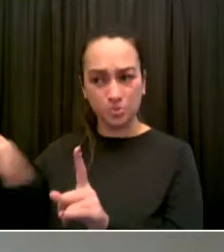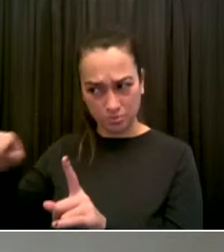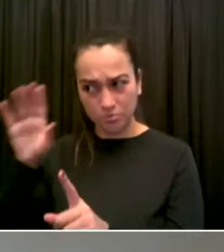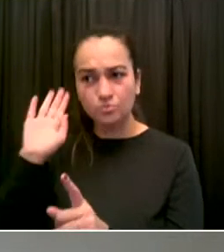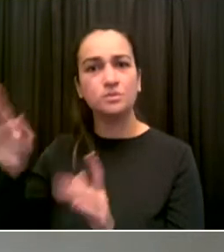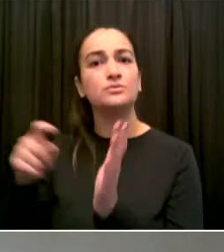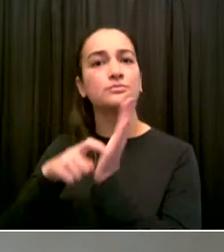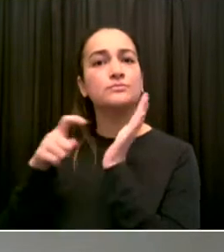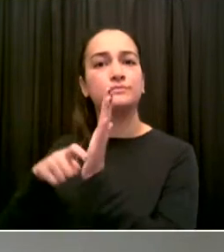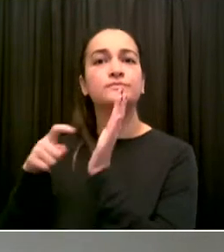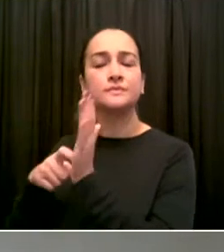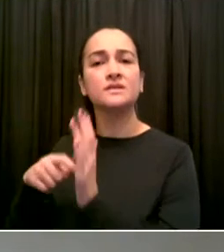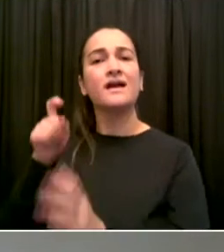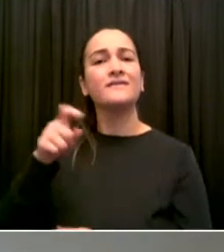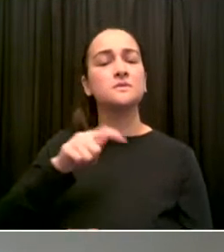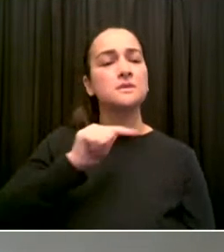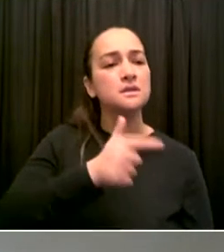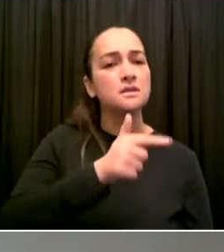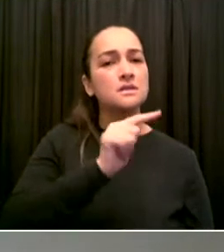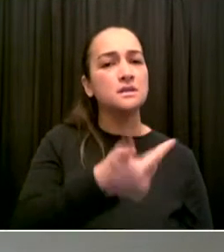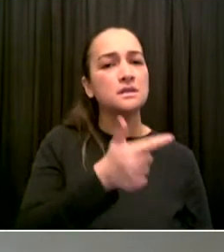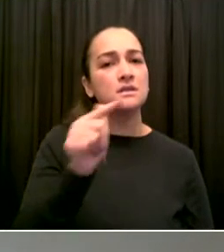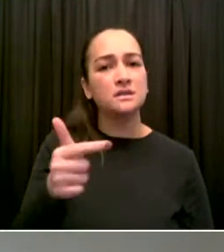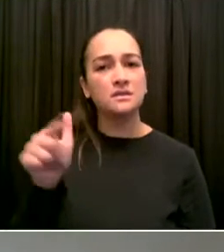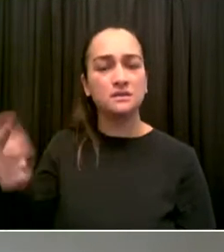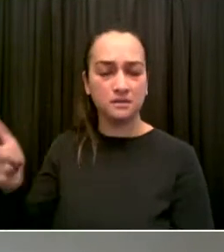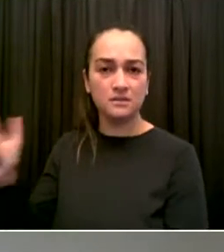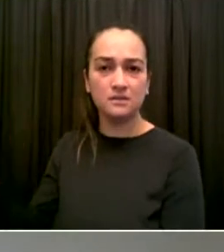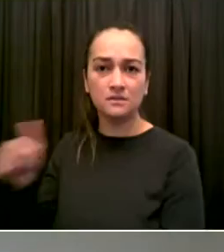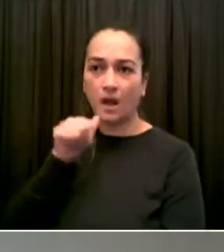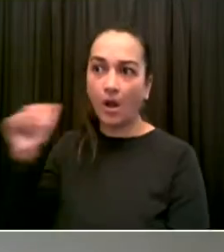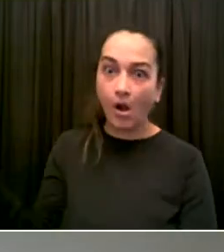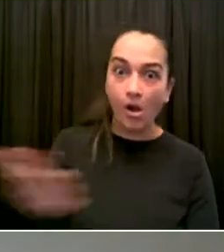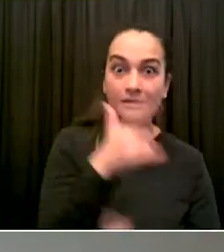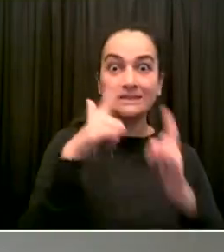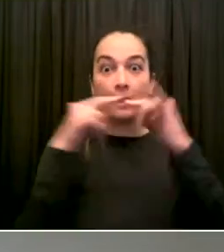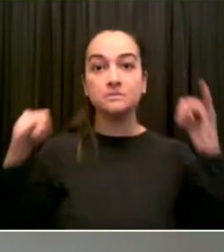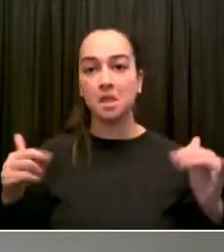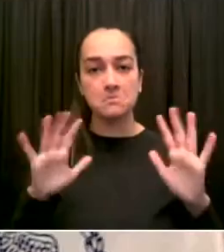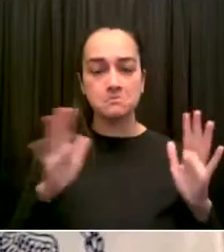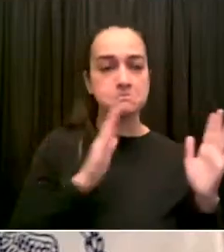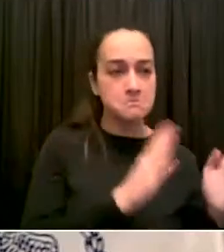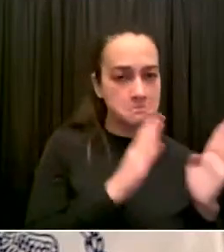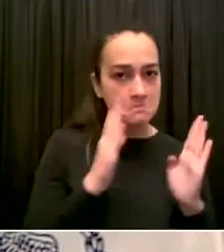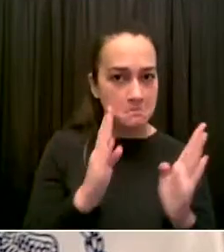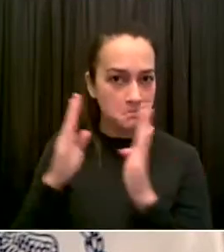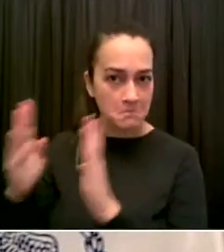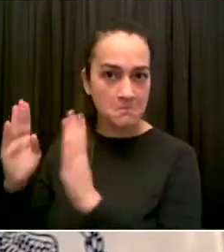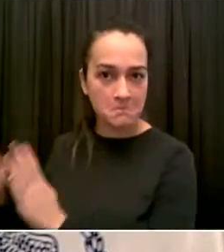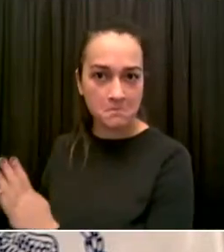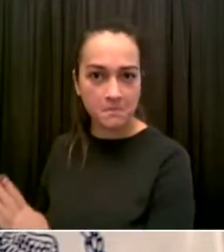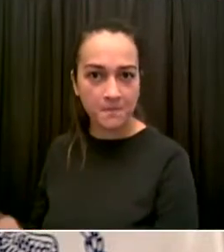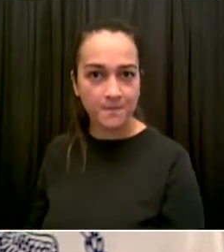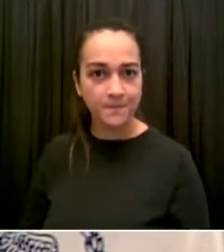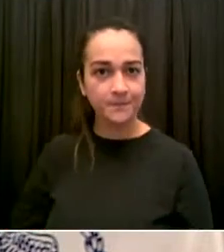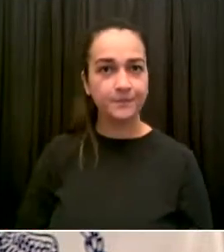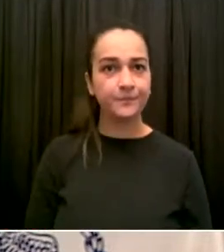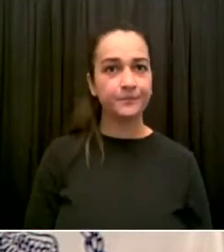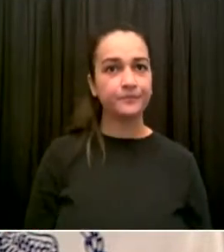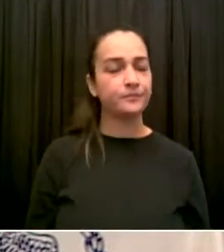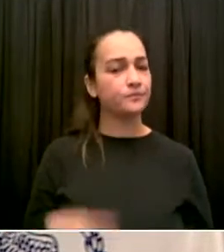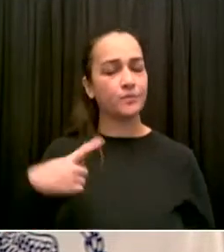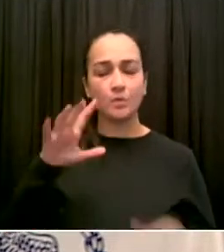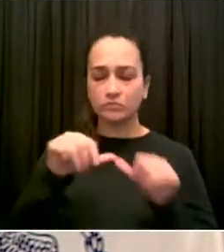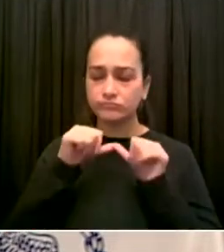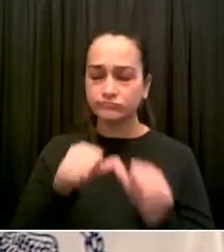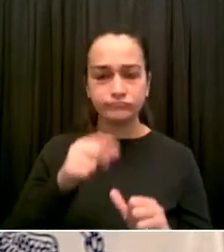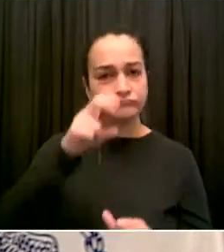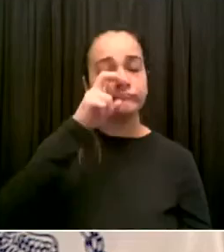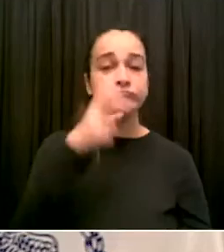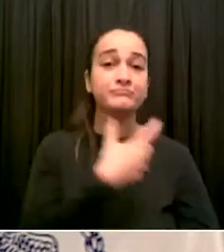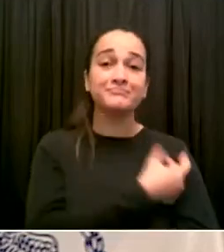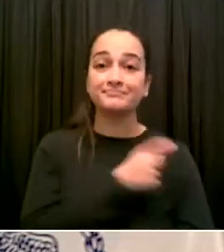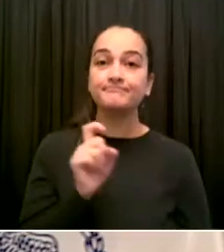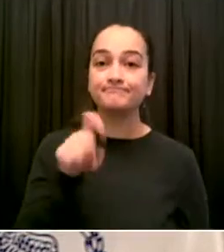MOVE US FORWARD.